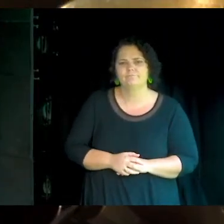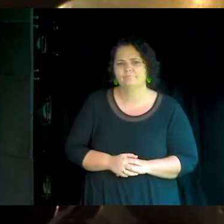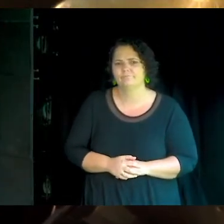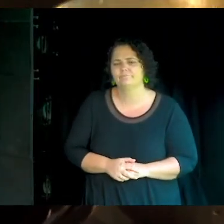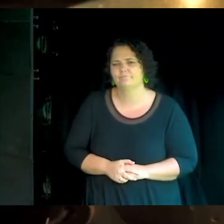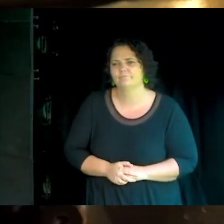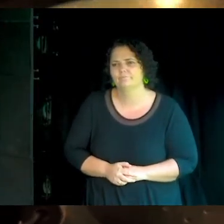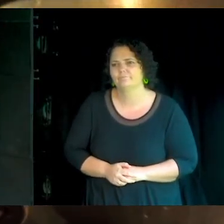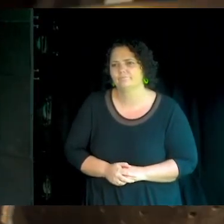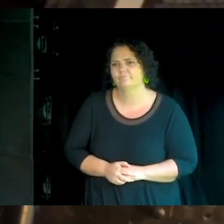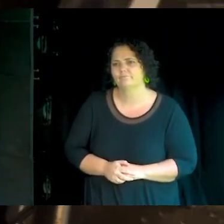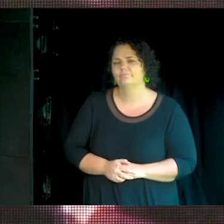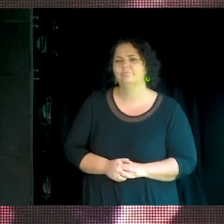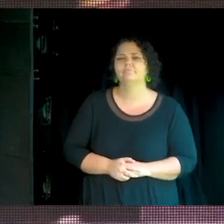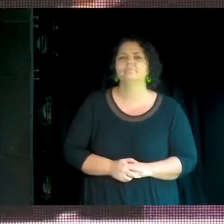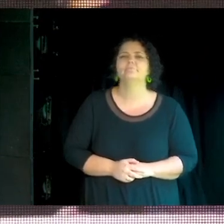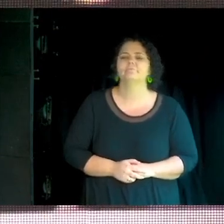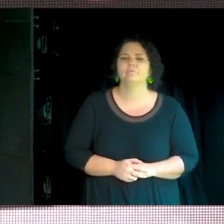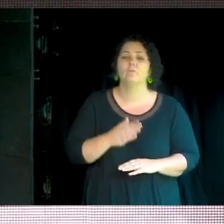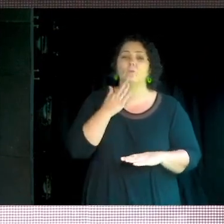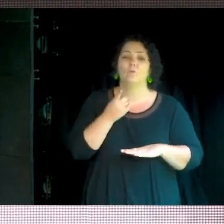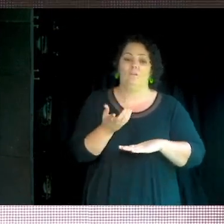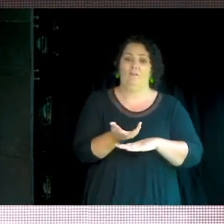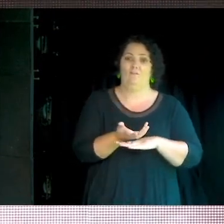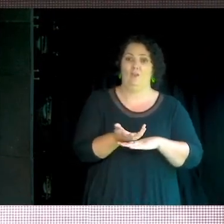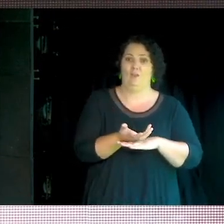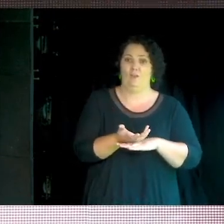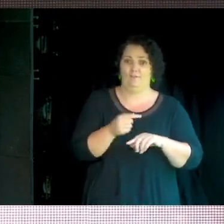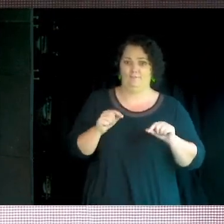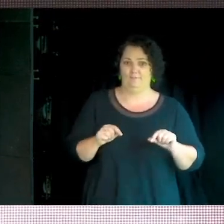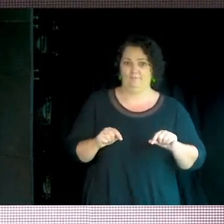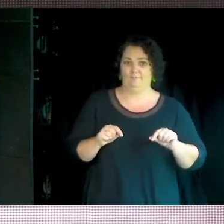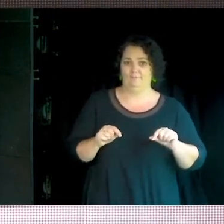and then while you're frying that part as i say before when you do the frying part